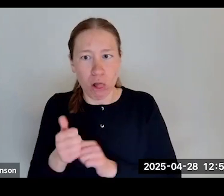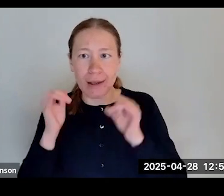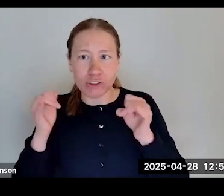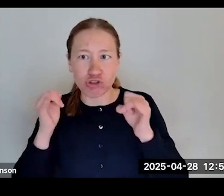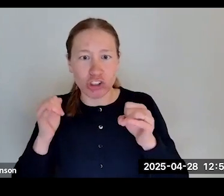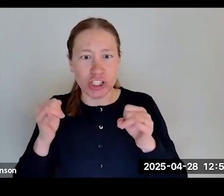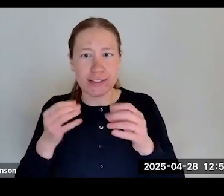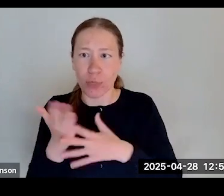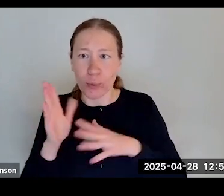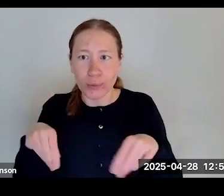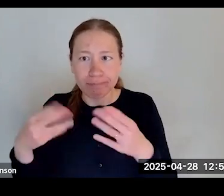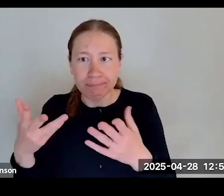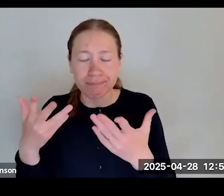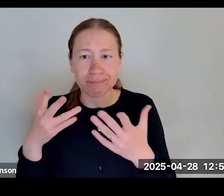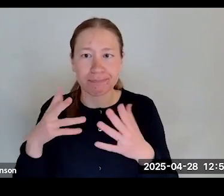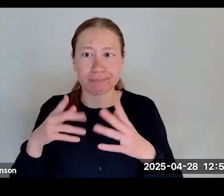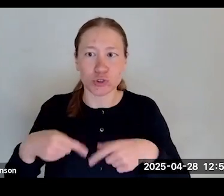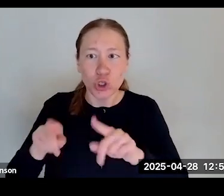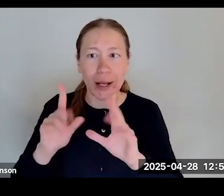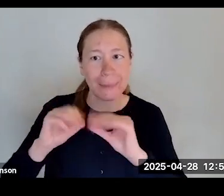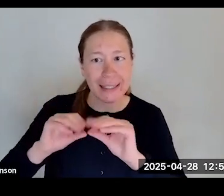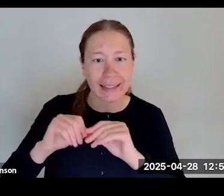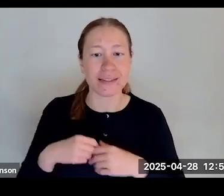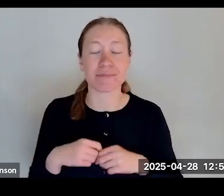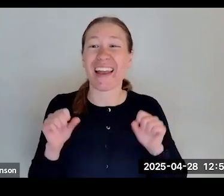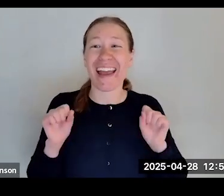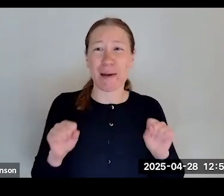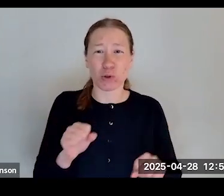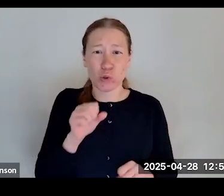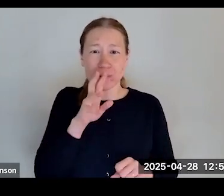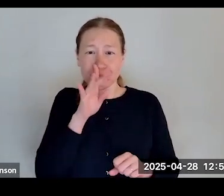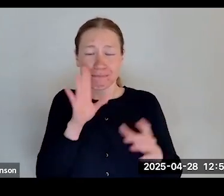and then the ability to project their voice loudly when giving presentations to their department.